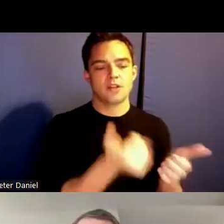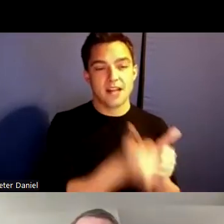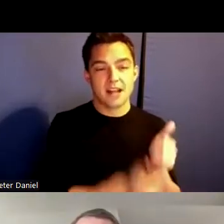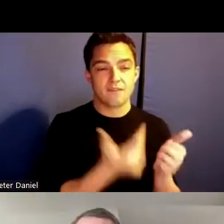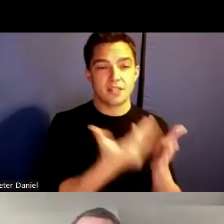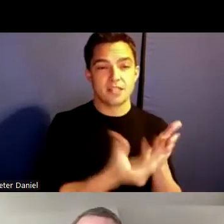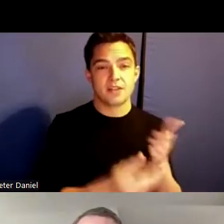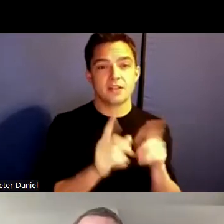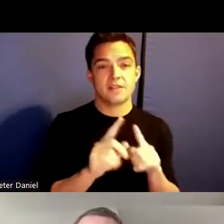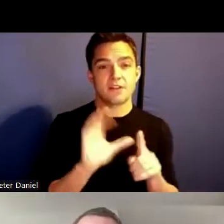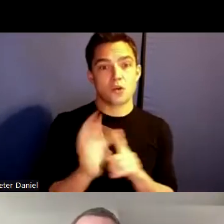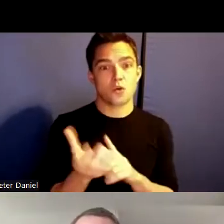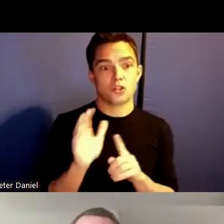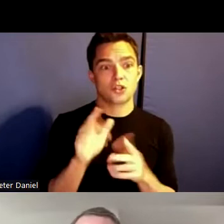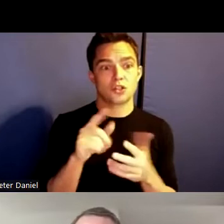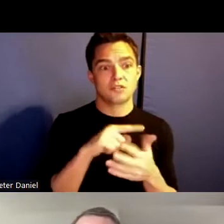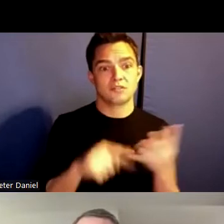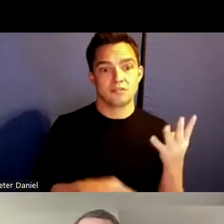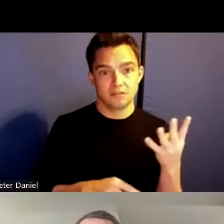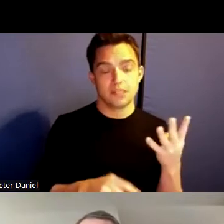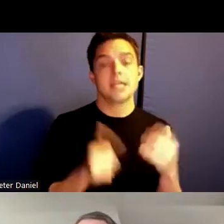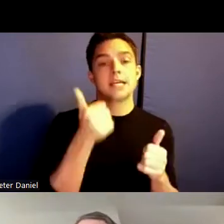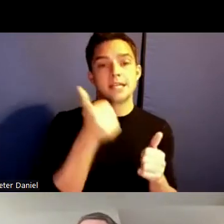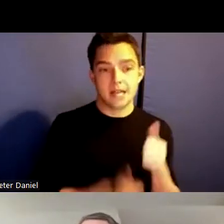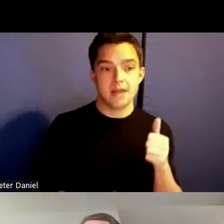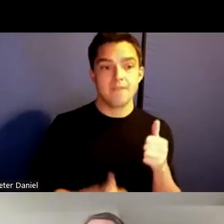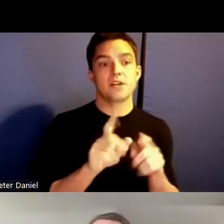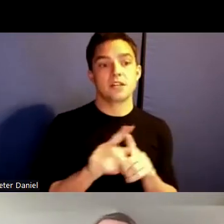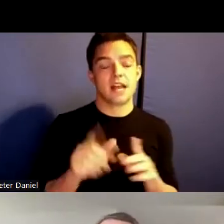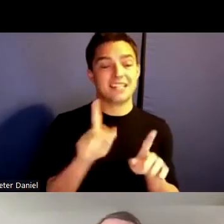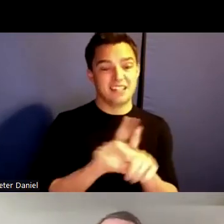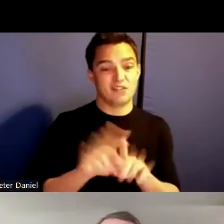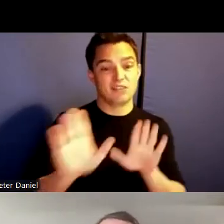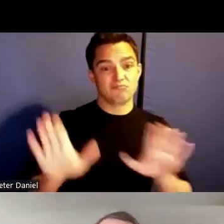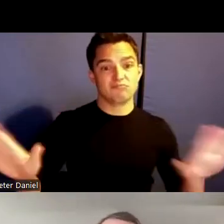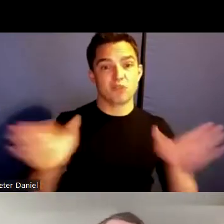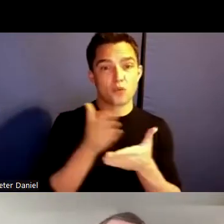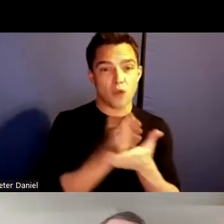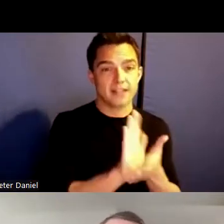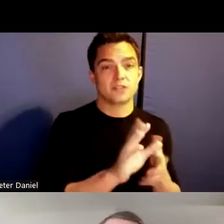different culture. And every single one of them had different rites and rituals and ways of